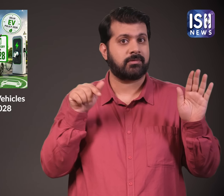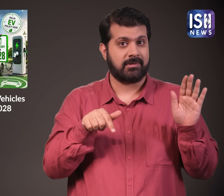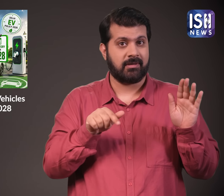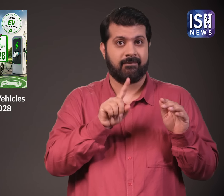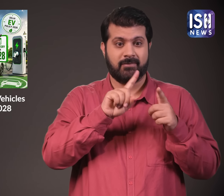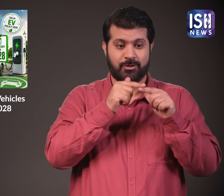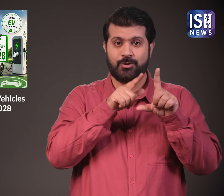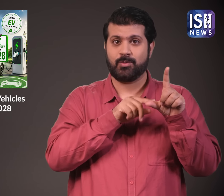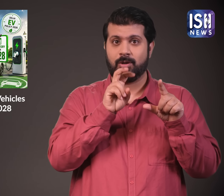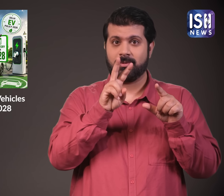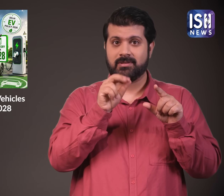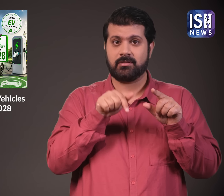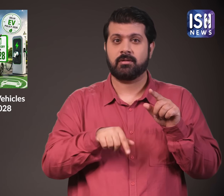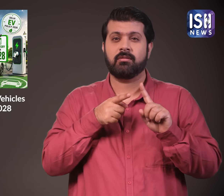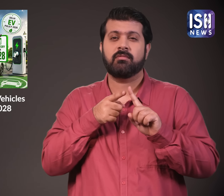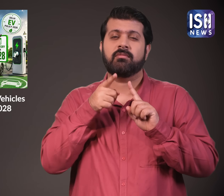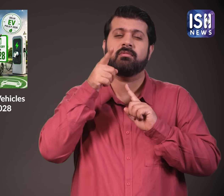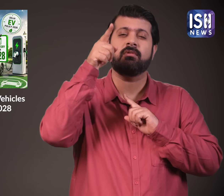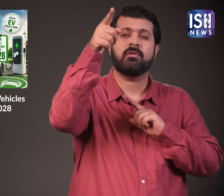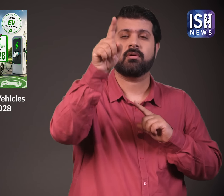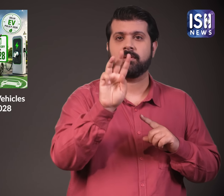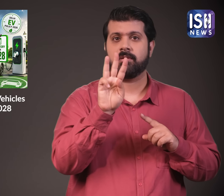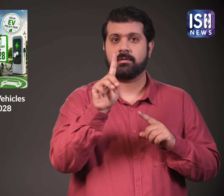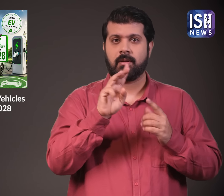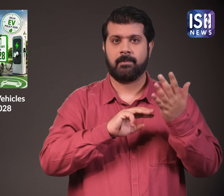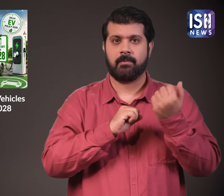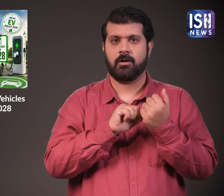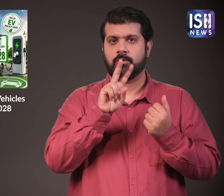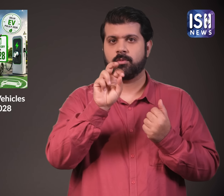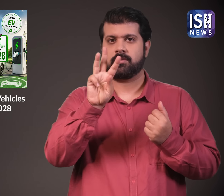It will remain in force until 31st March 2030.